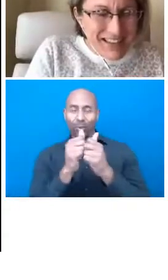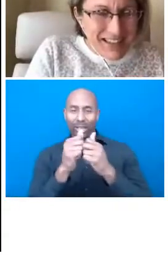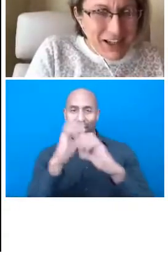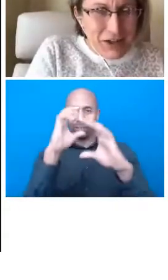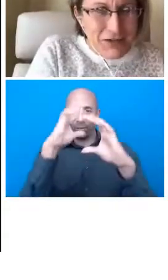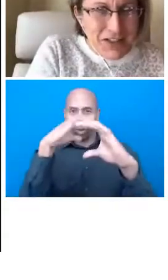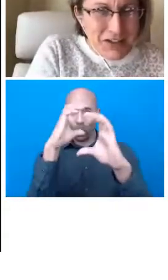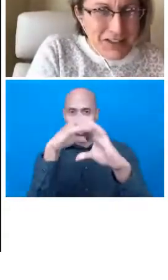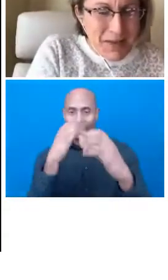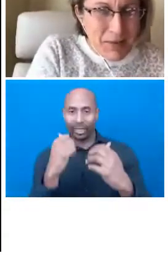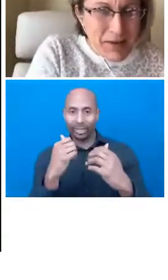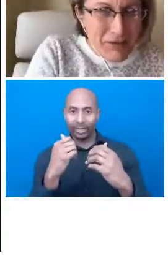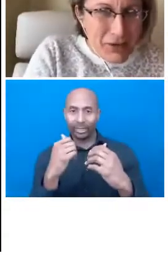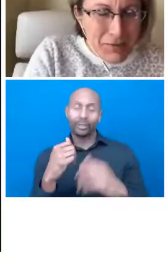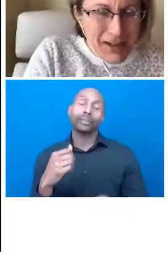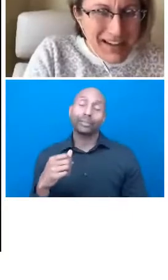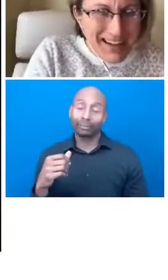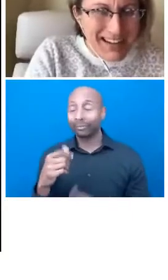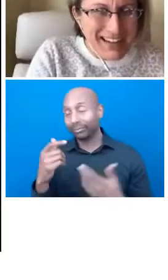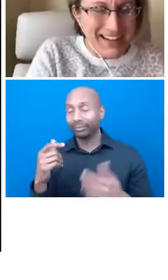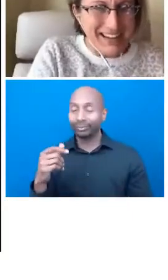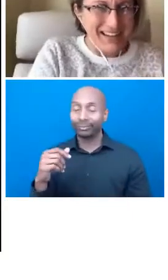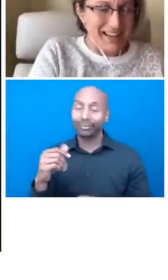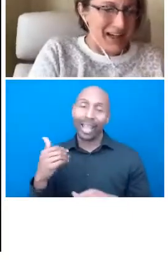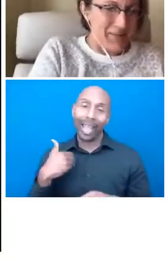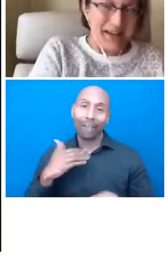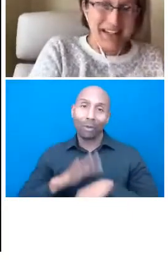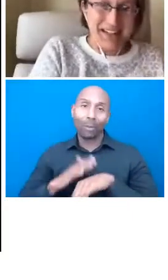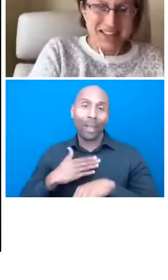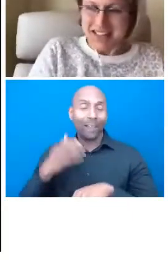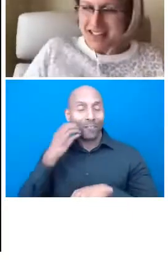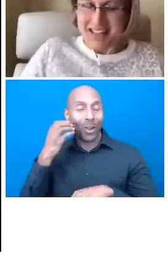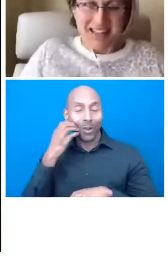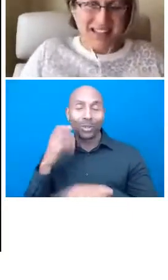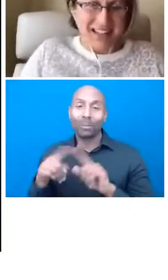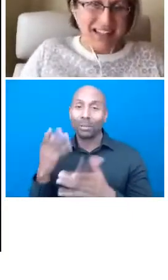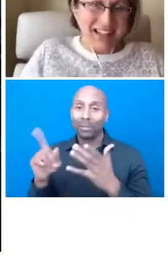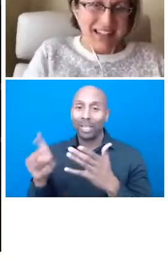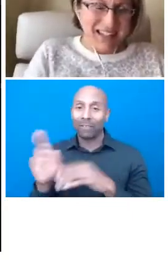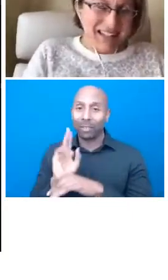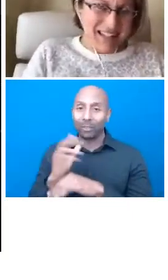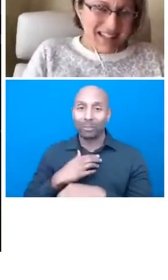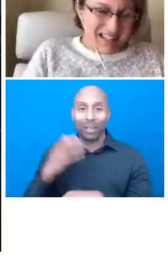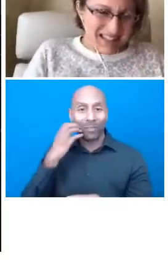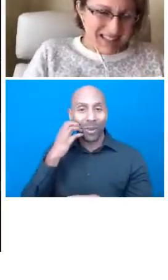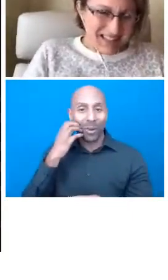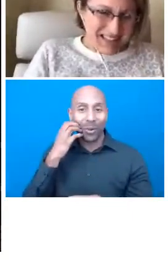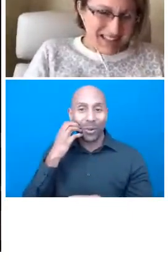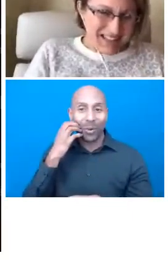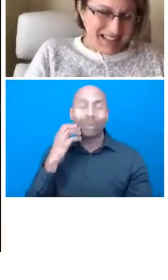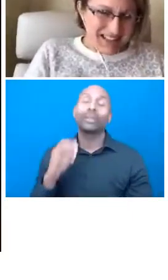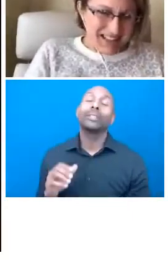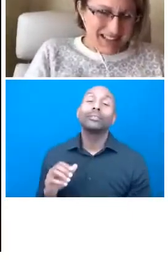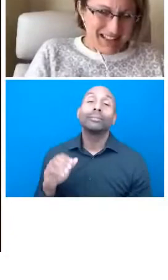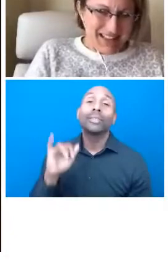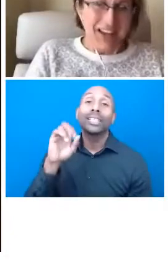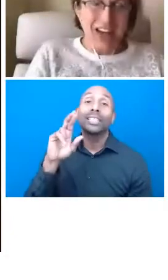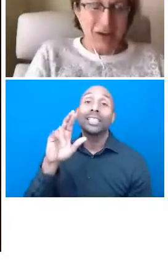I could have looked this up on my phone. Jeffrey: We'll get to it. We have another one.